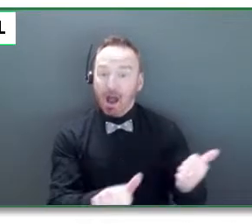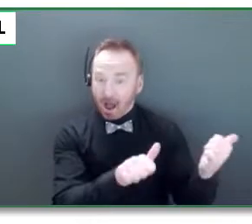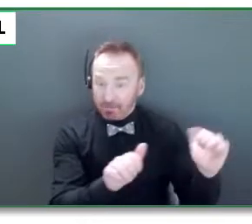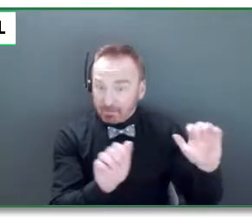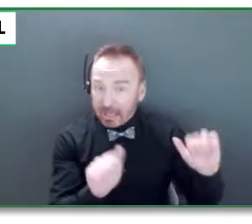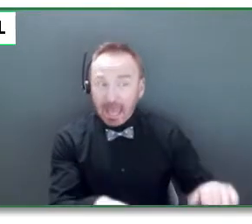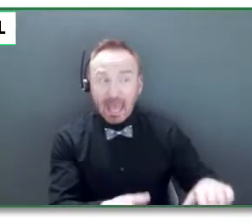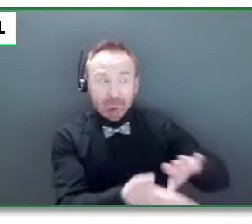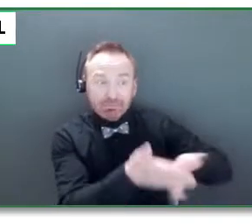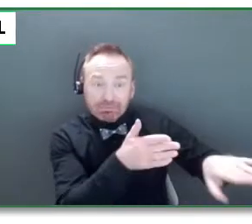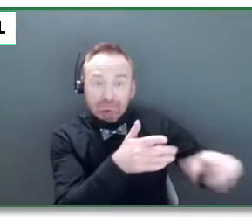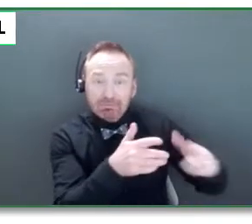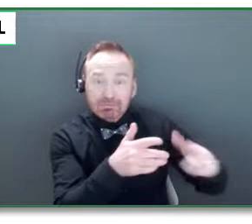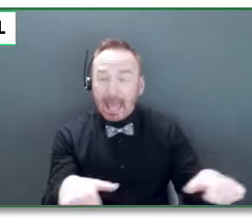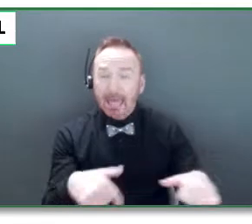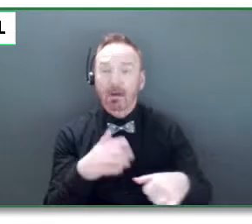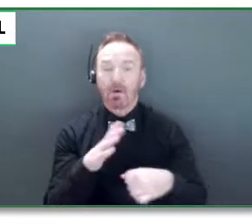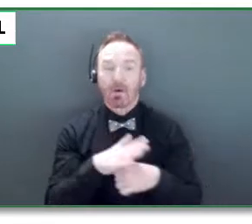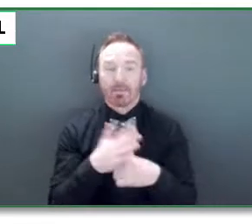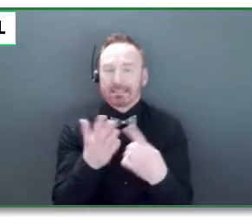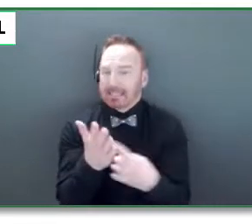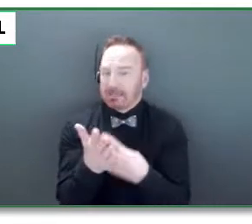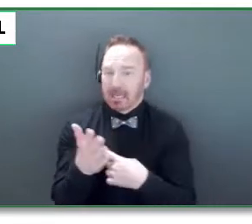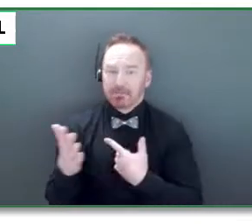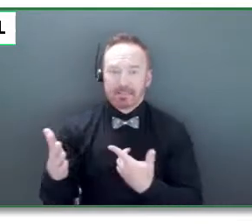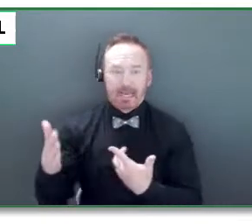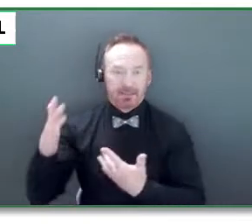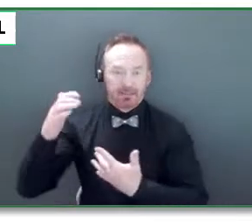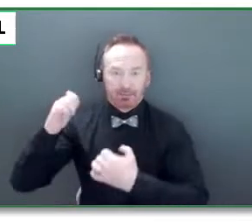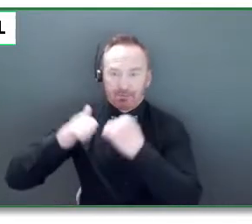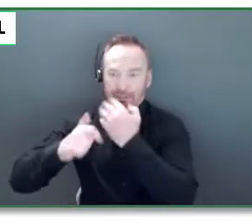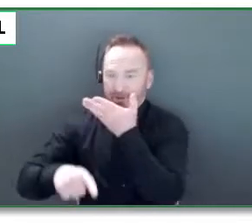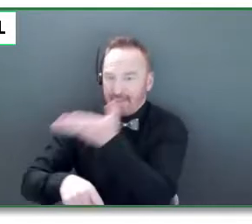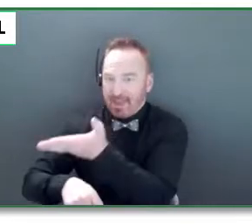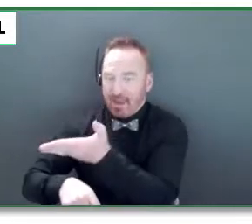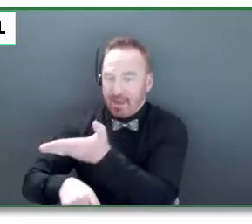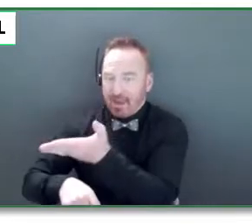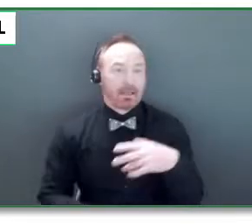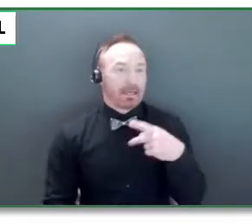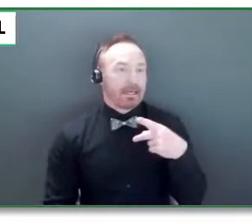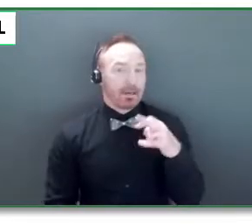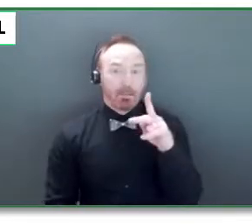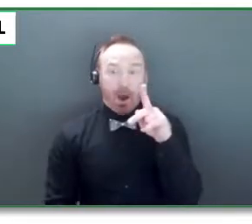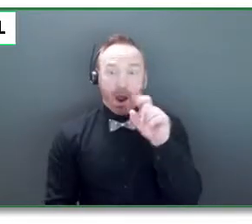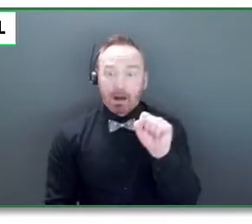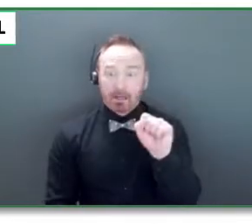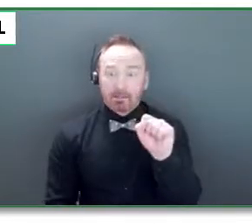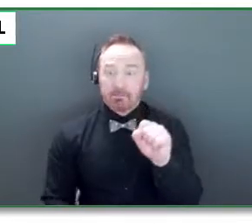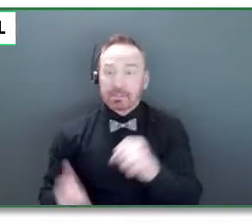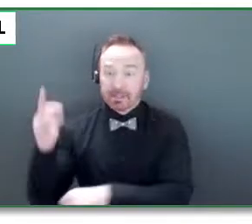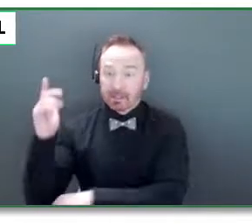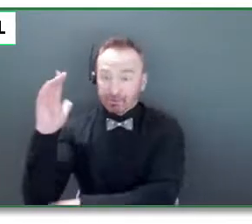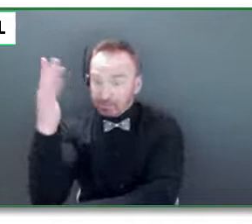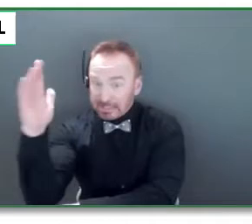whether it be in a park because of trees or in the hill because of uh different